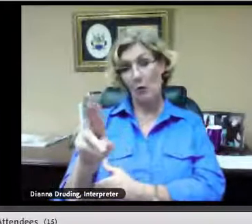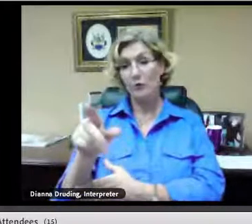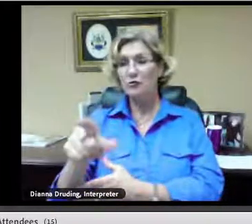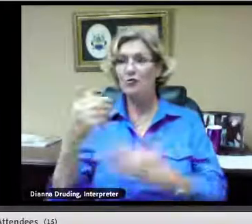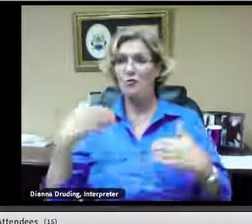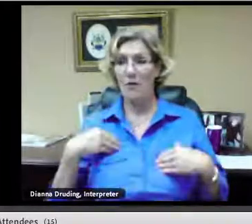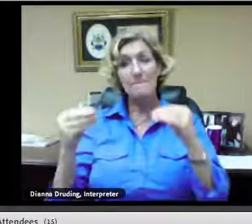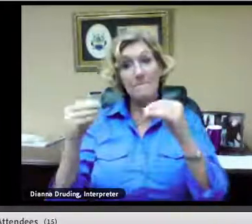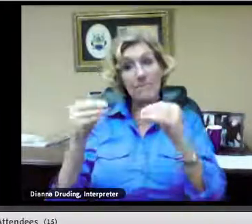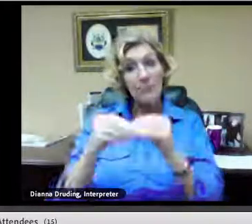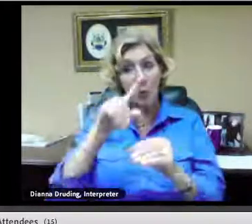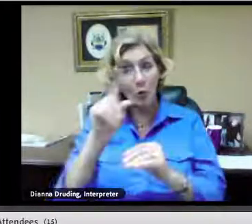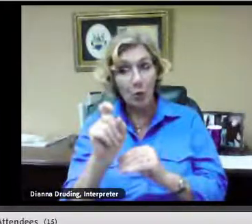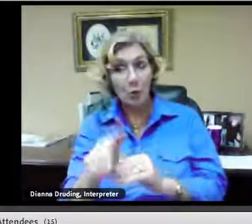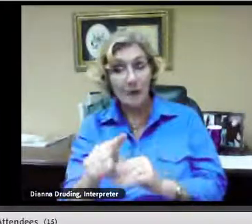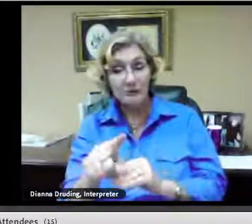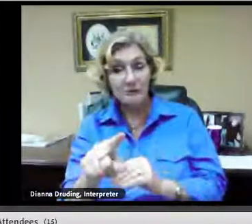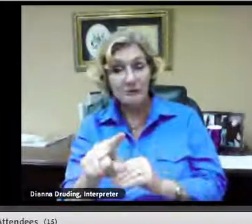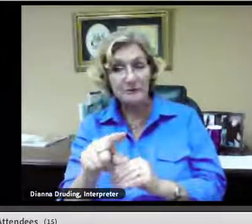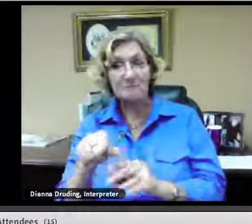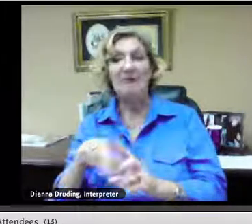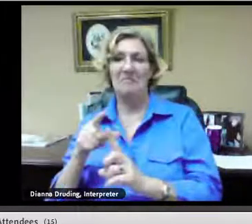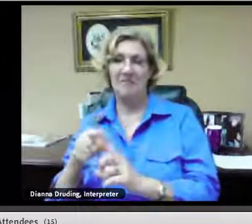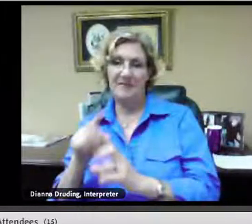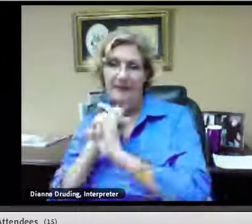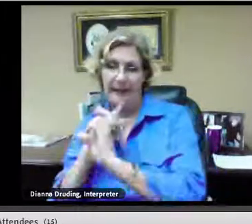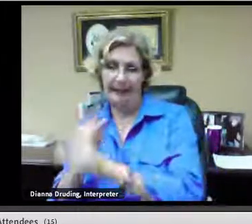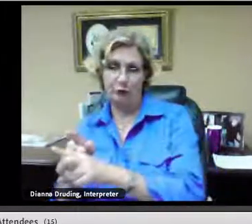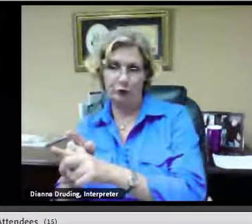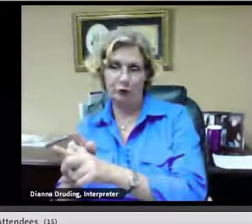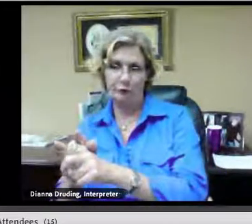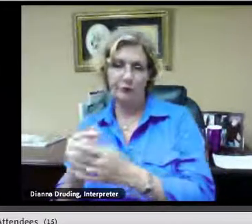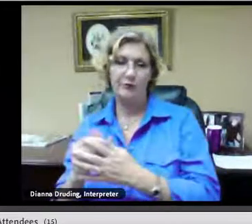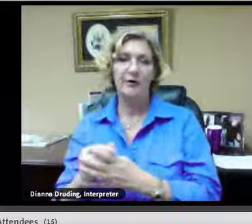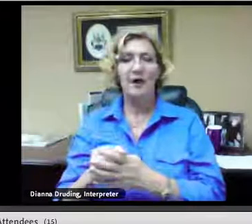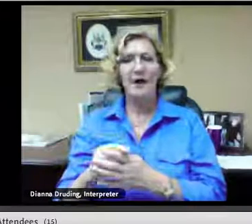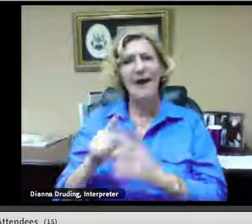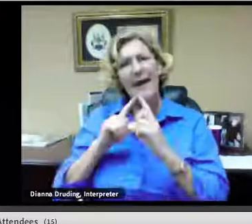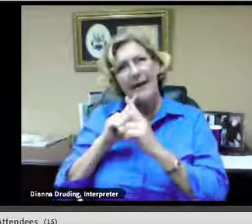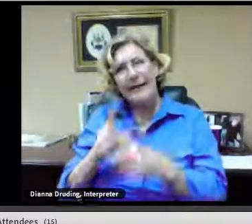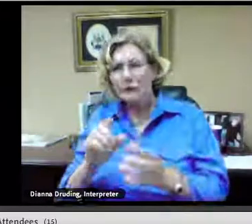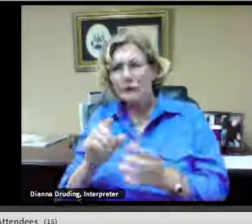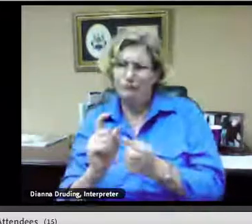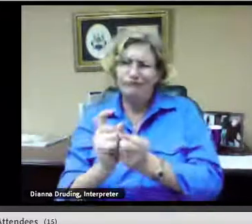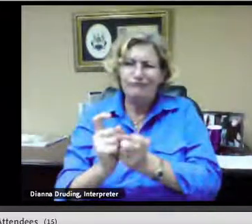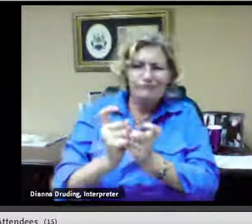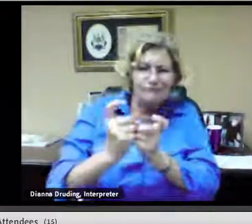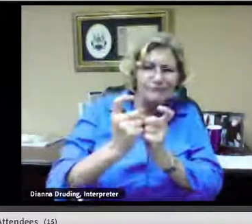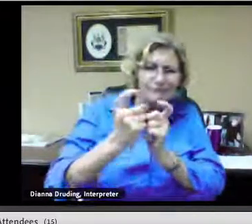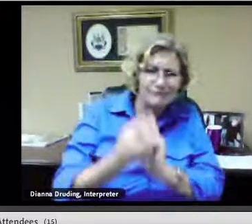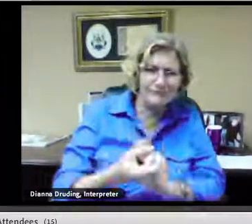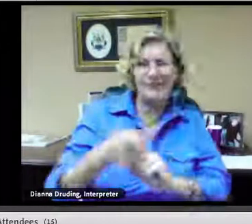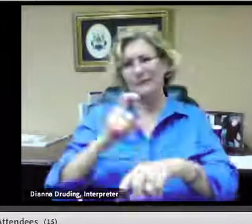because answers change with time and context and who we are,